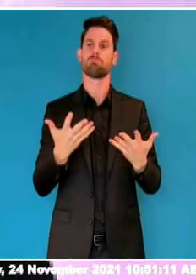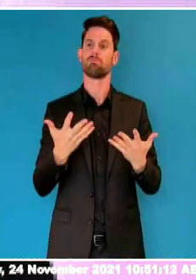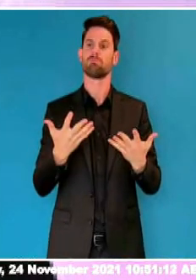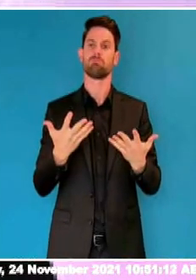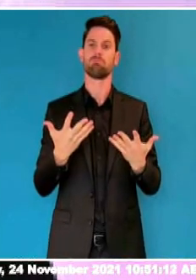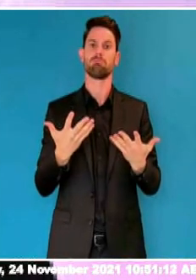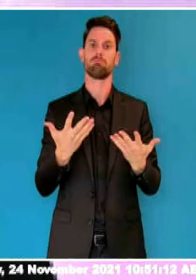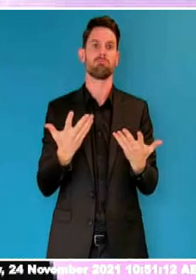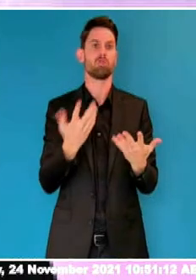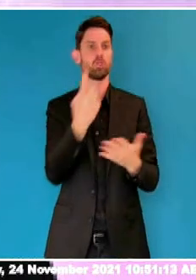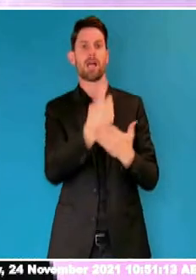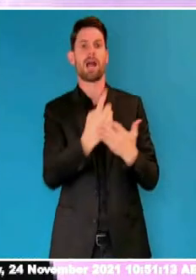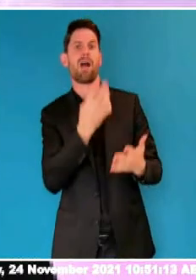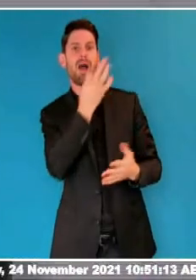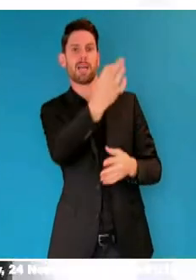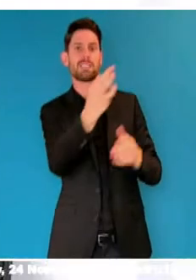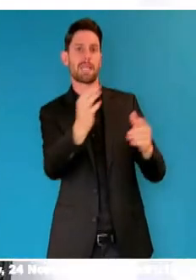no cost or relatively low cost?